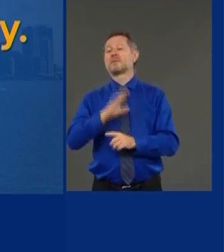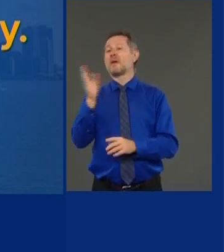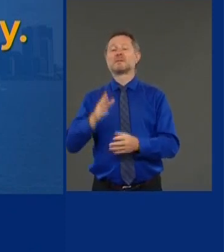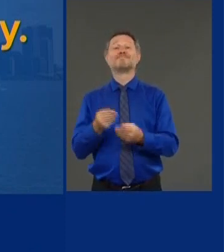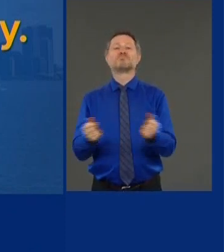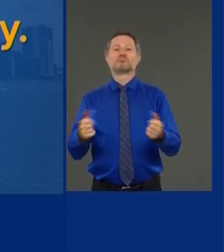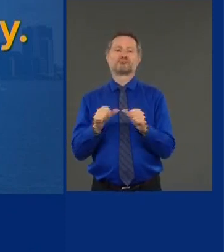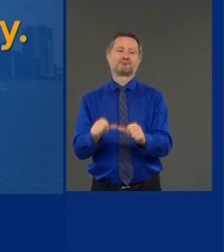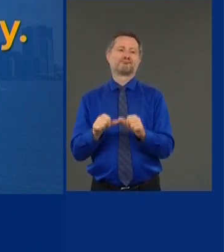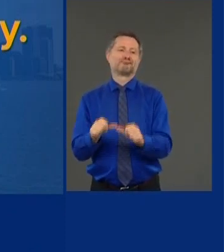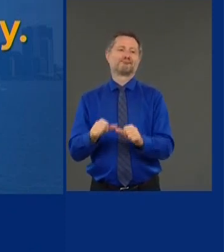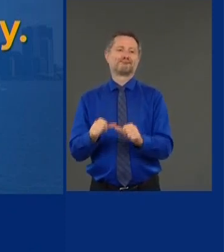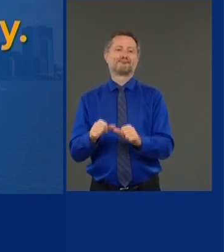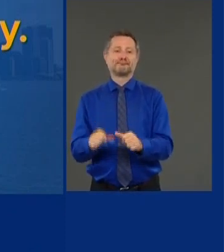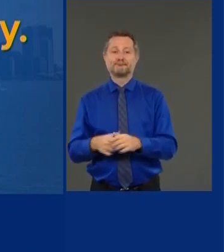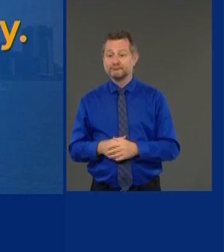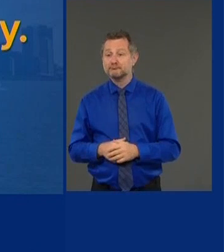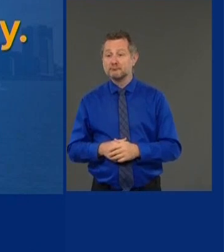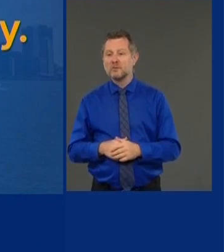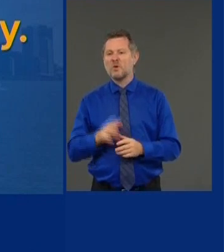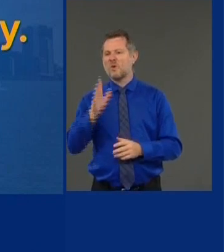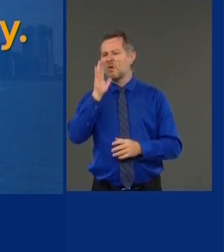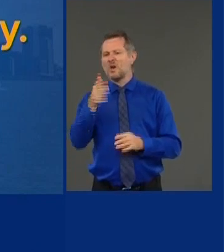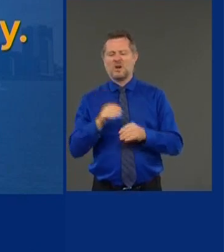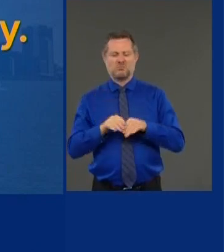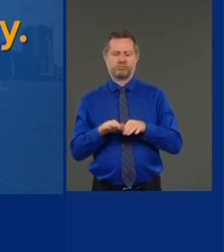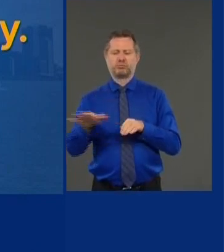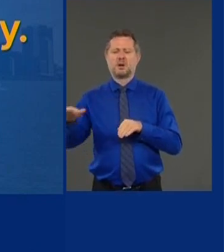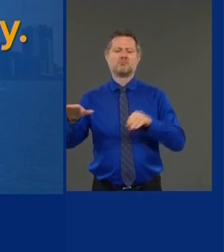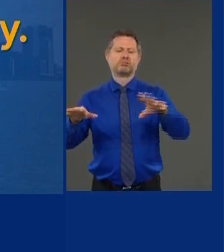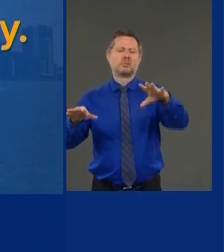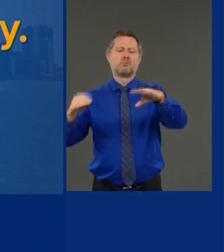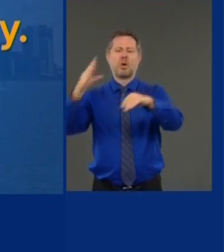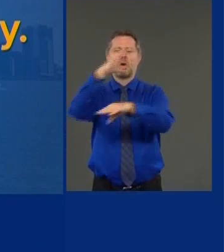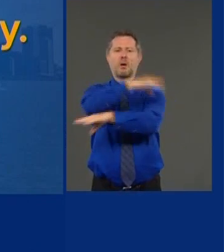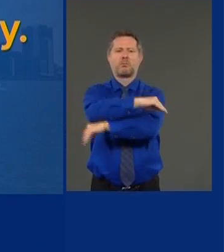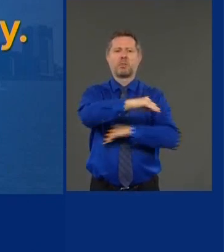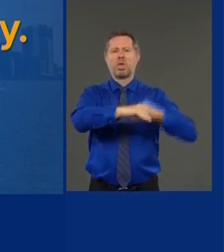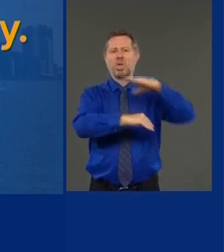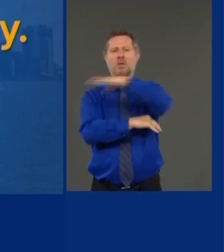THAT IS THE TRUTH. IF WE DON'T TELL THE TRUTH ON